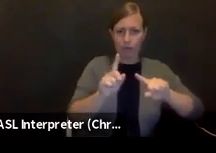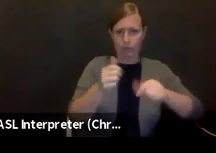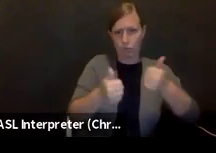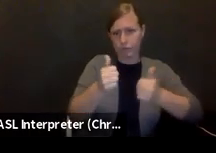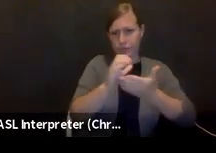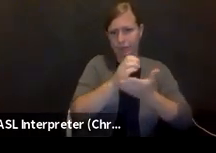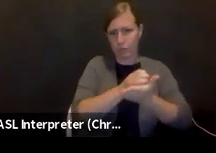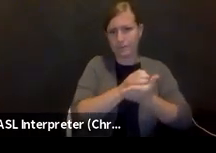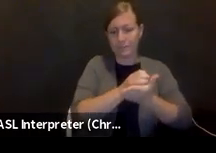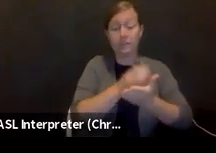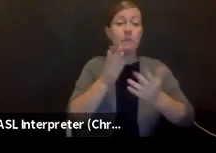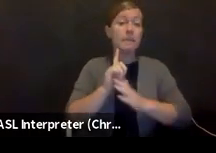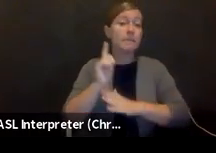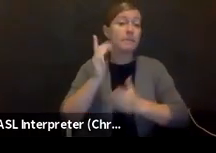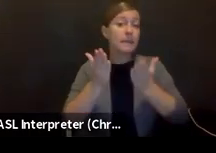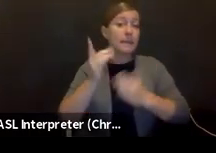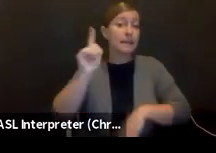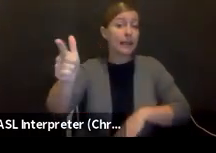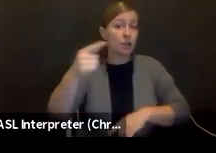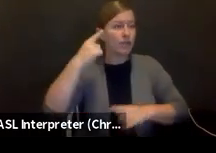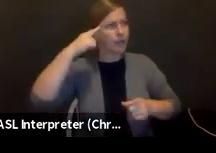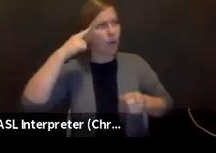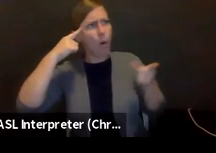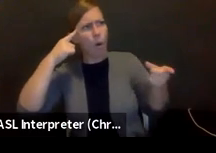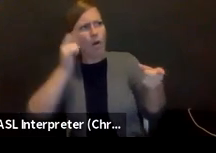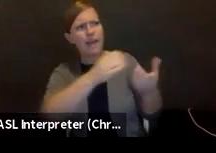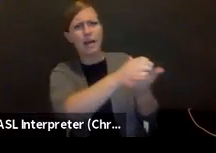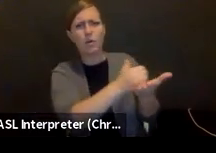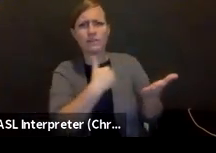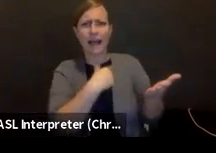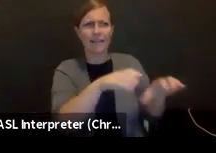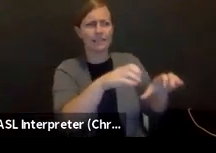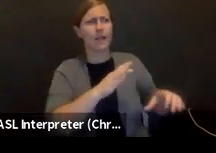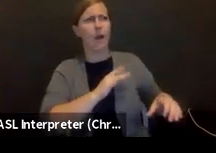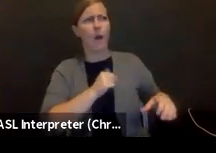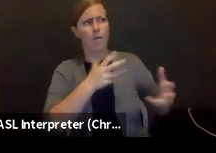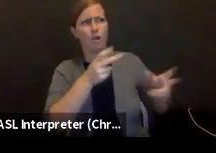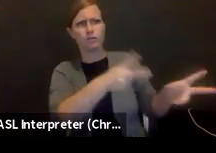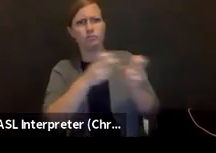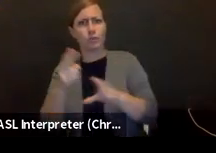ESD 189 - Amy Colburn: You know, down the road you decide, oh, I want to reuse something from a different class. One of the ways that you can reuse as you can copy